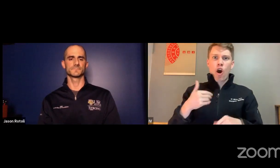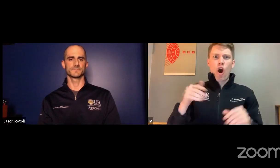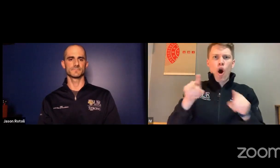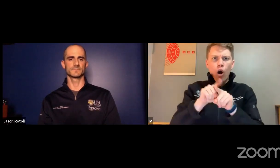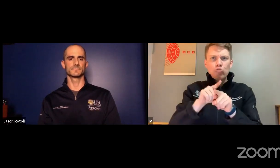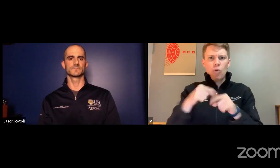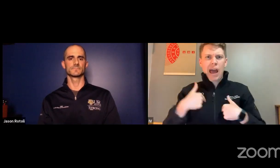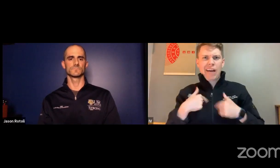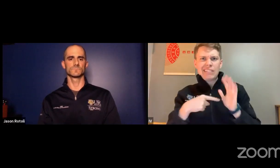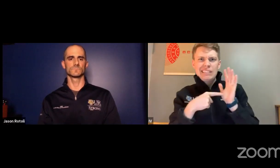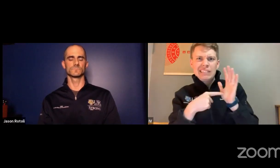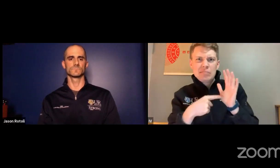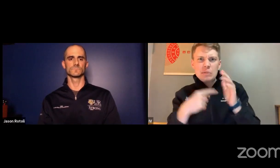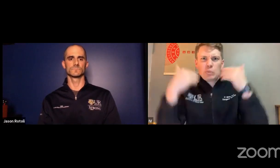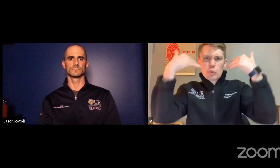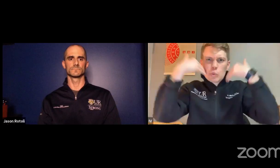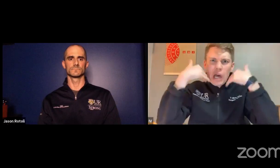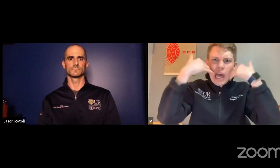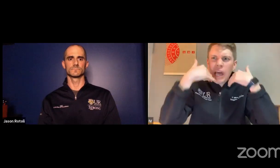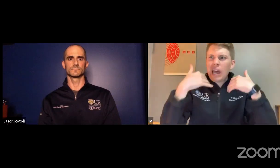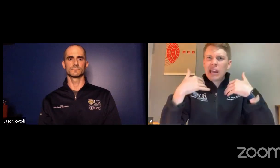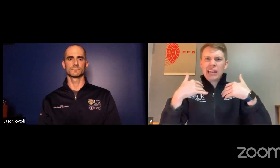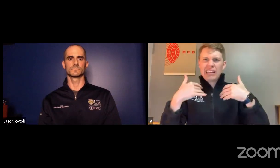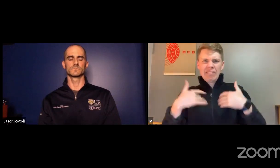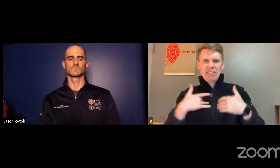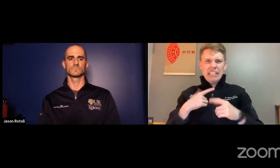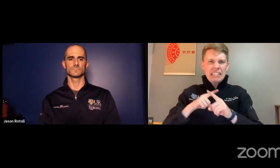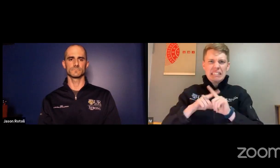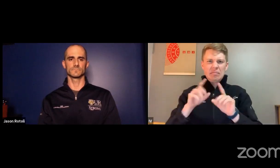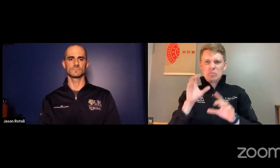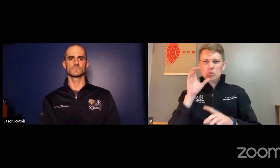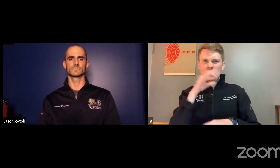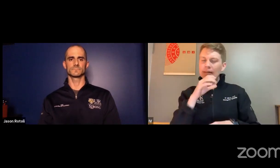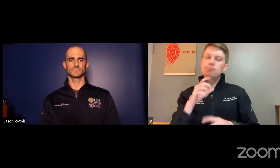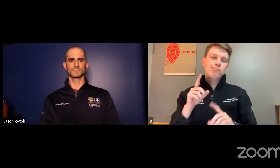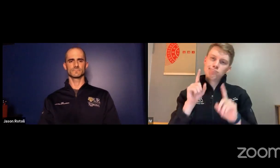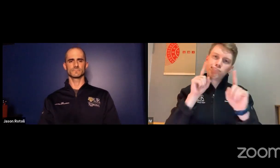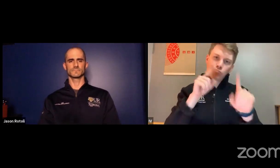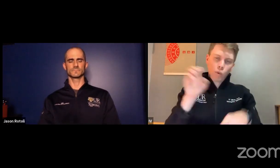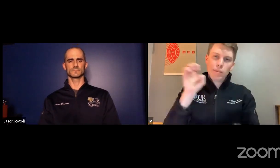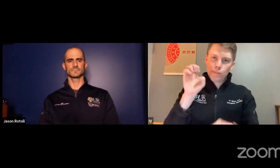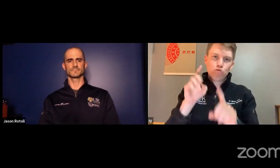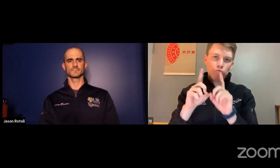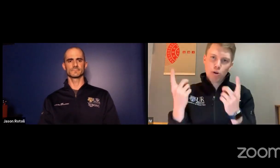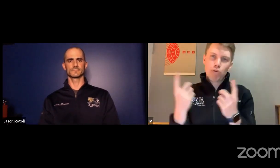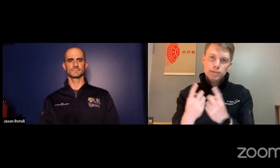that, ah, no, that's just heartburn, not something we need to worry about.